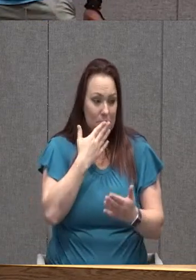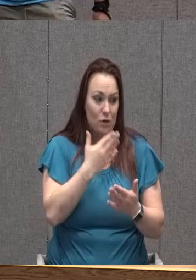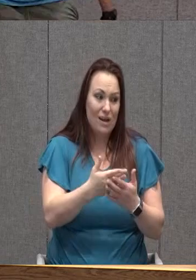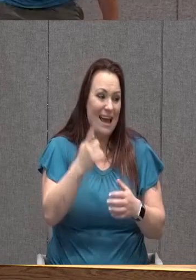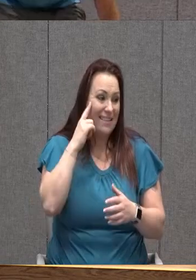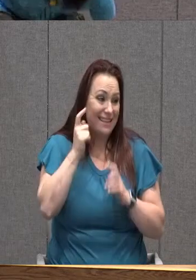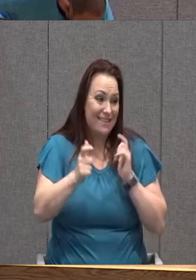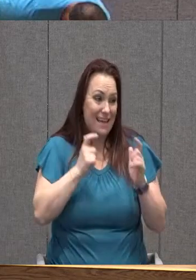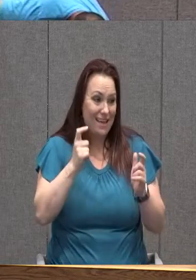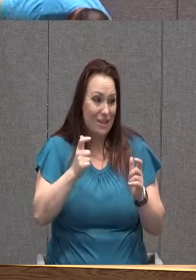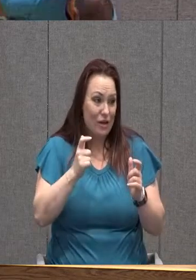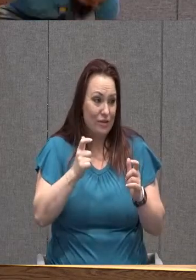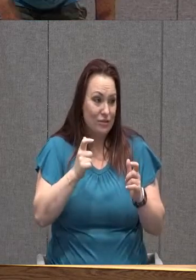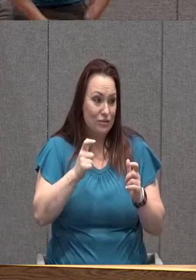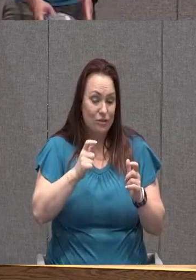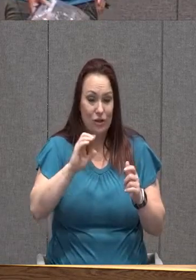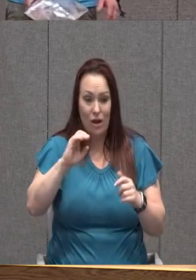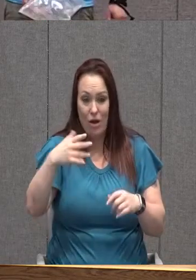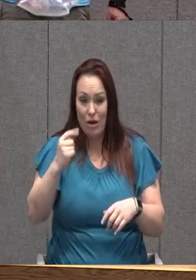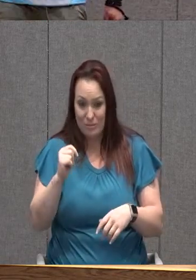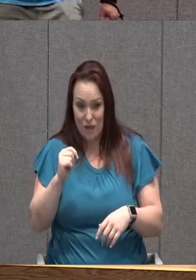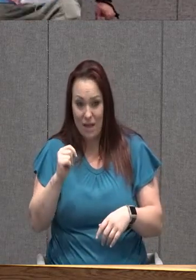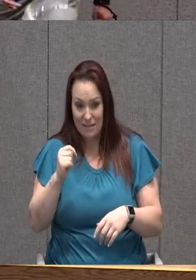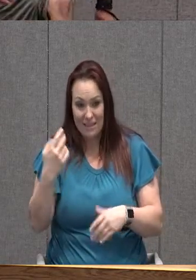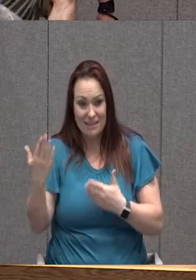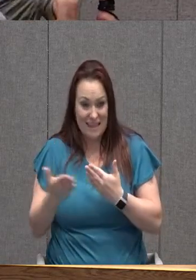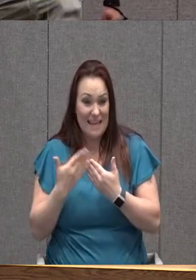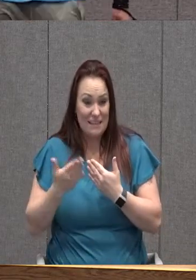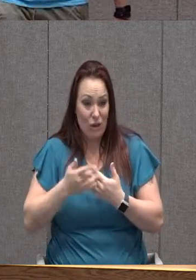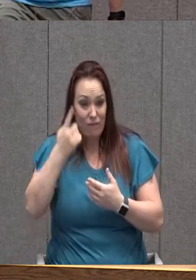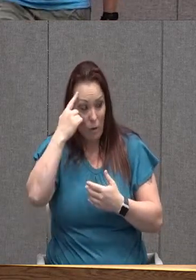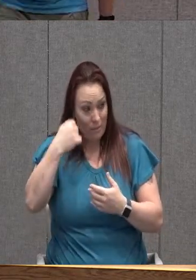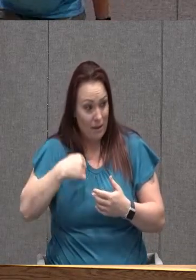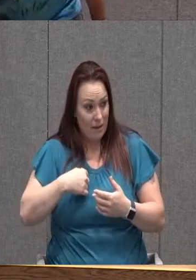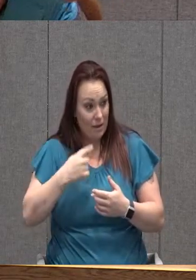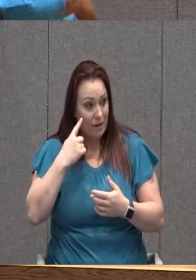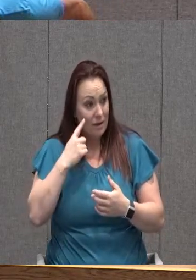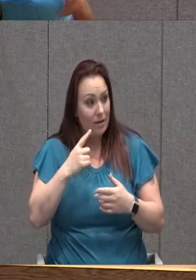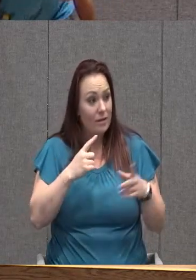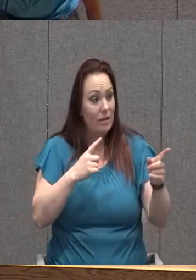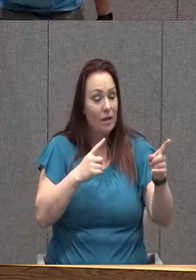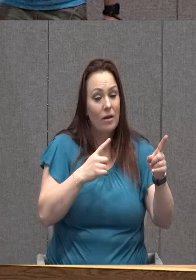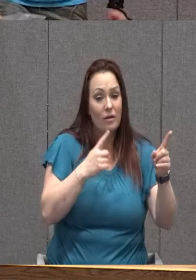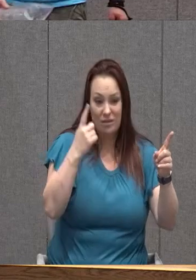and that's funny, - It gave me a bigger target because the ball, or the sock, is easier for me.